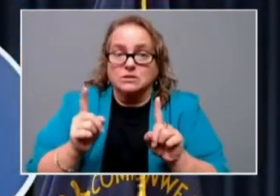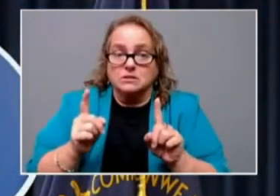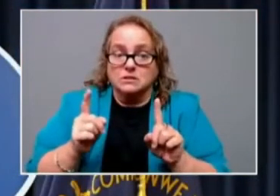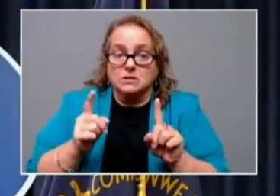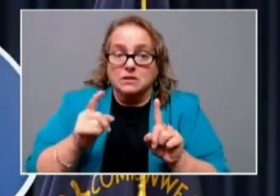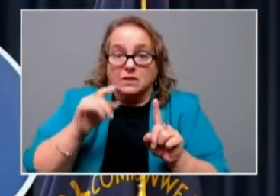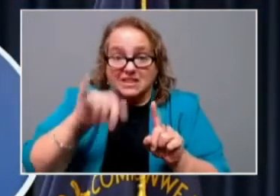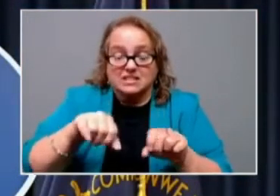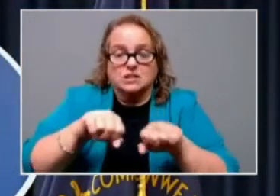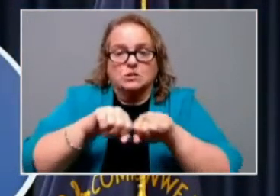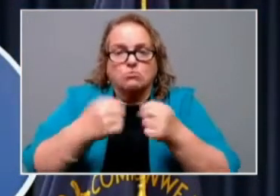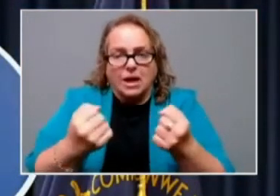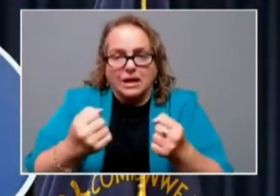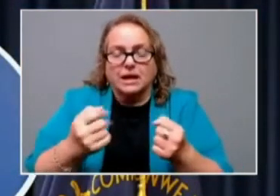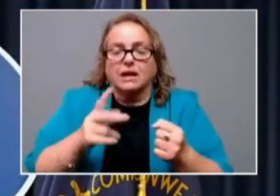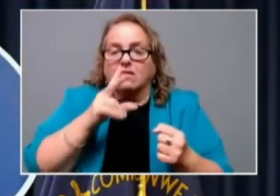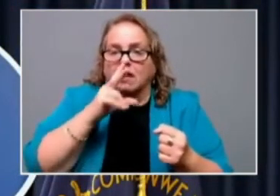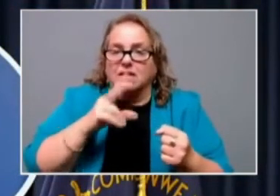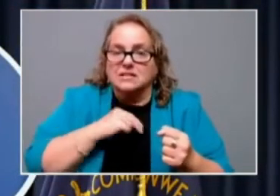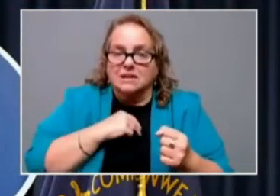about having tough conversations that we avoid.